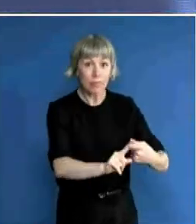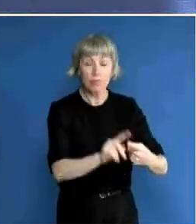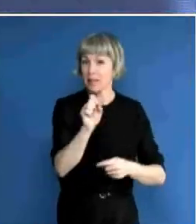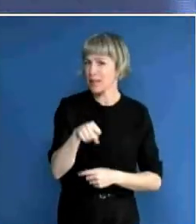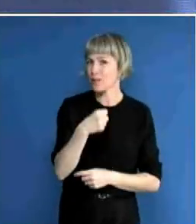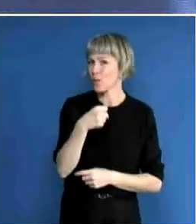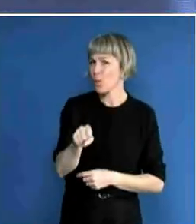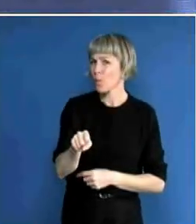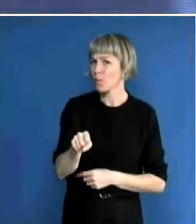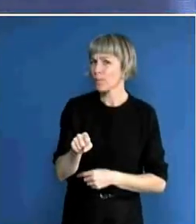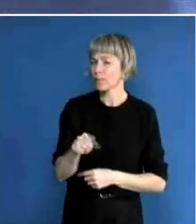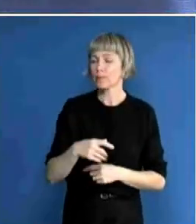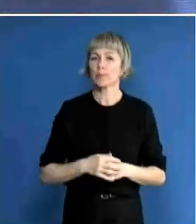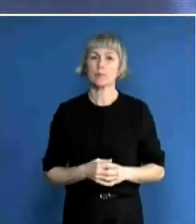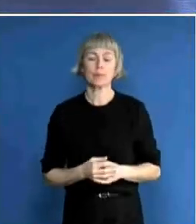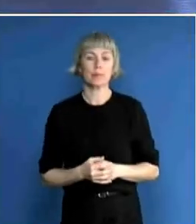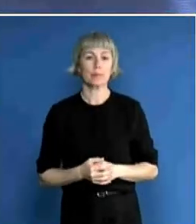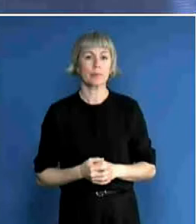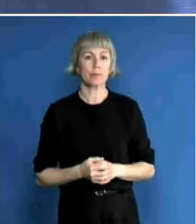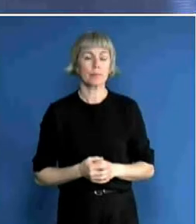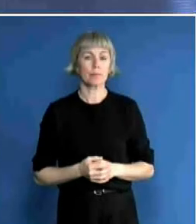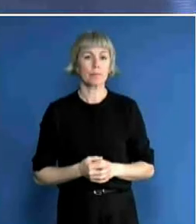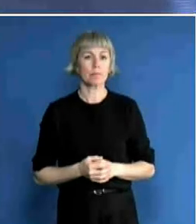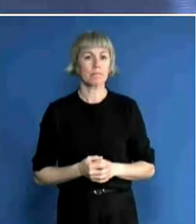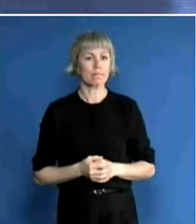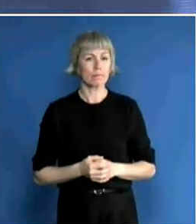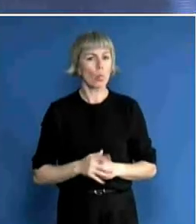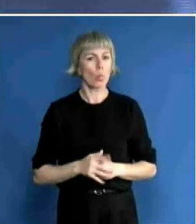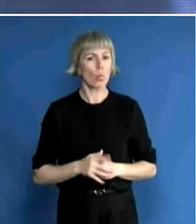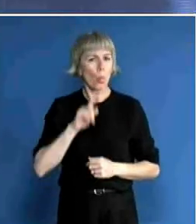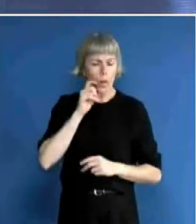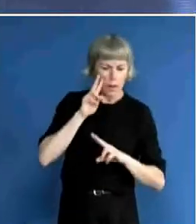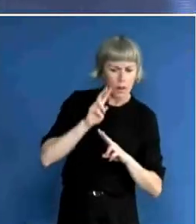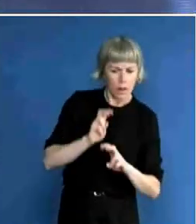We will examine whether appropriate and adequate post-placement support was available